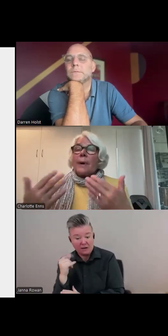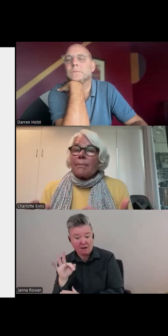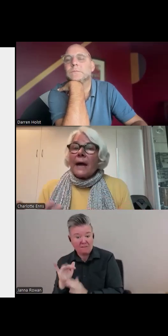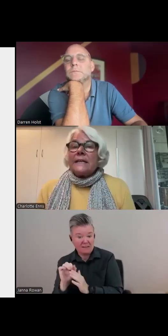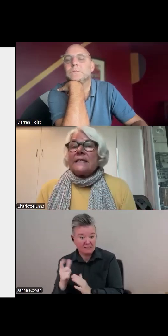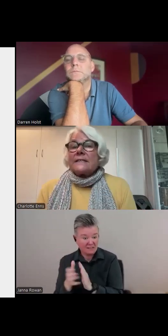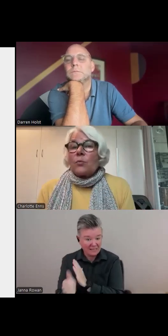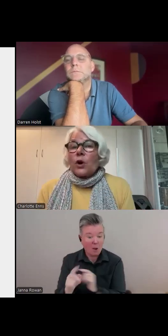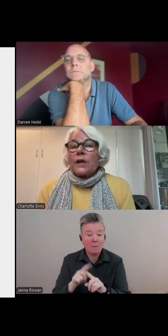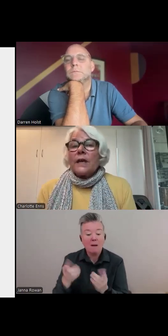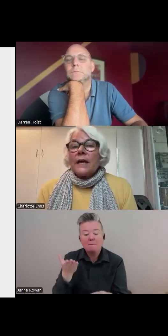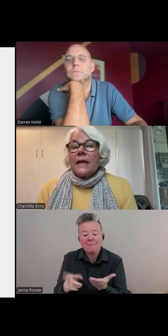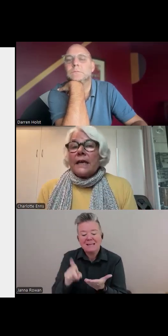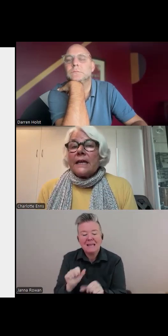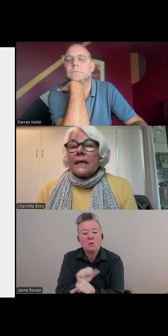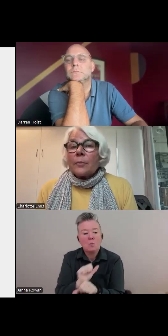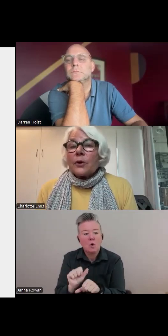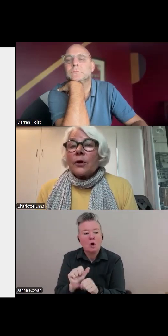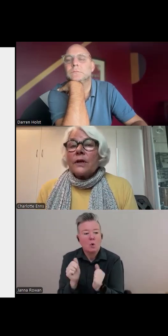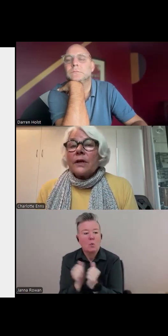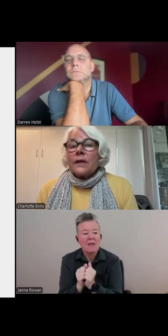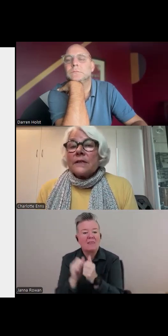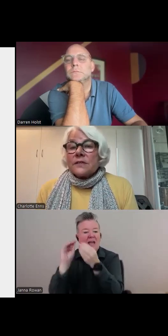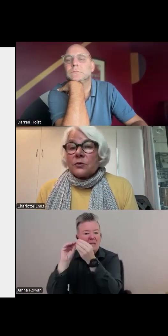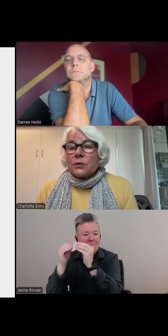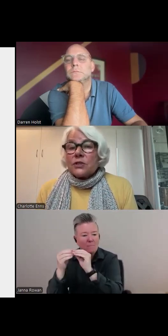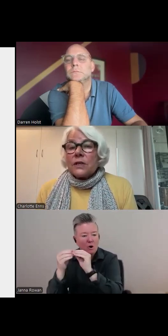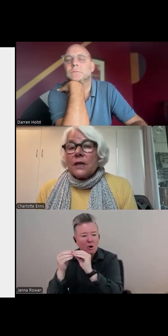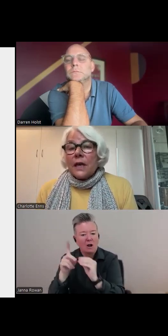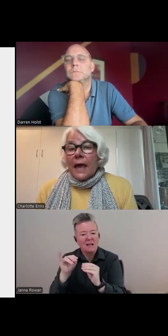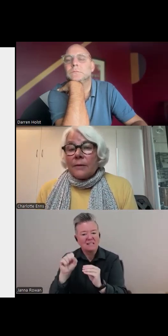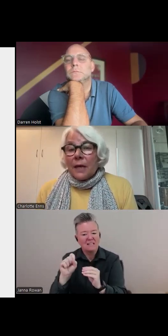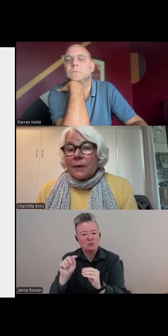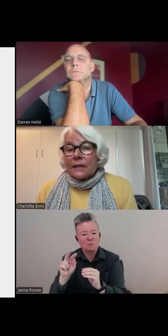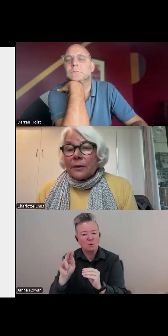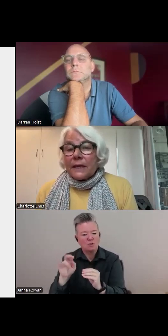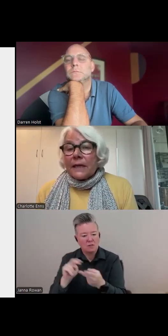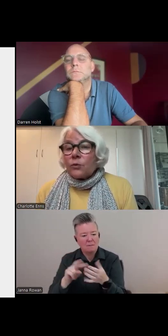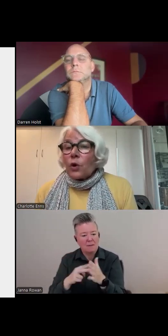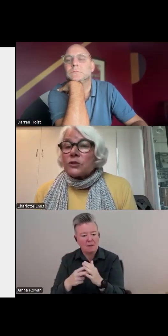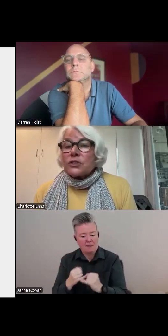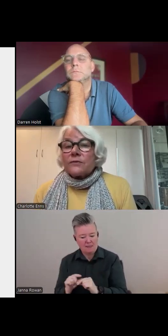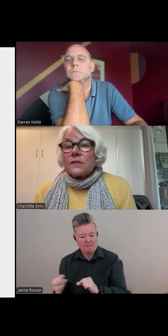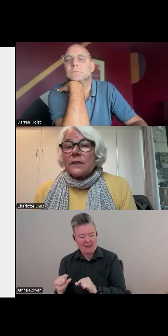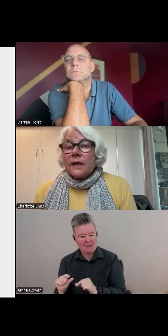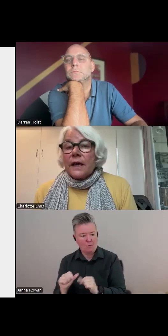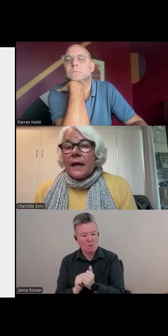of ASL skills, but might need some work in number distribution, and maybe a little bit